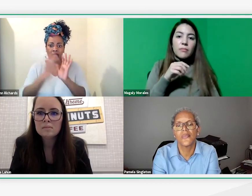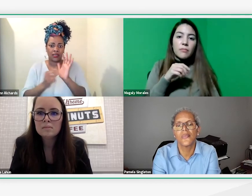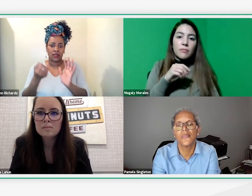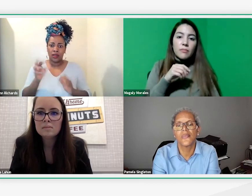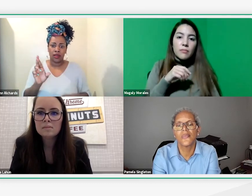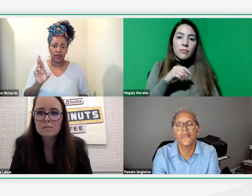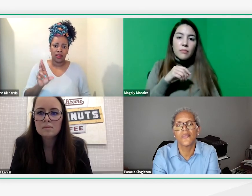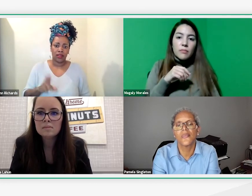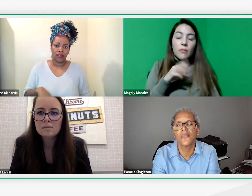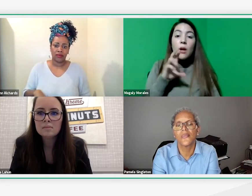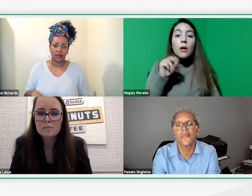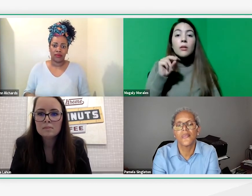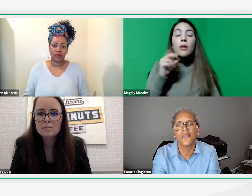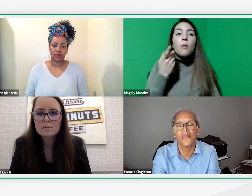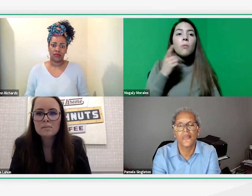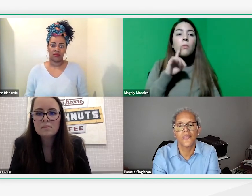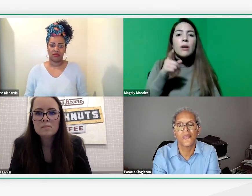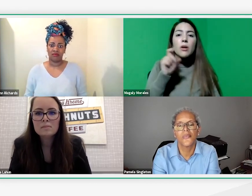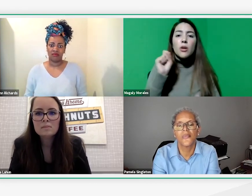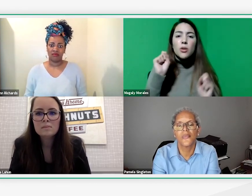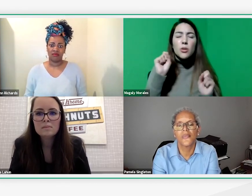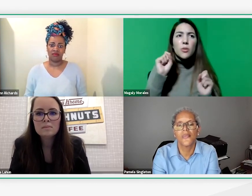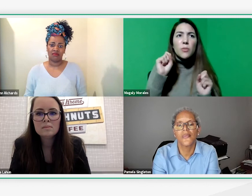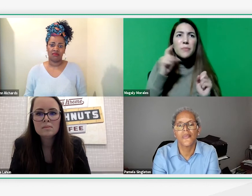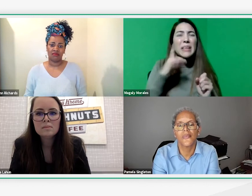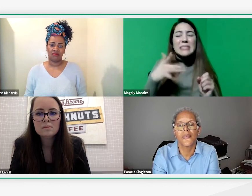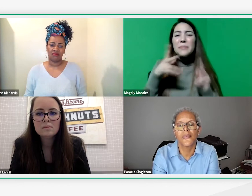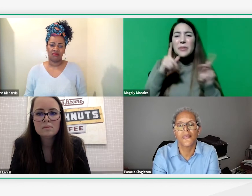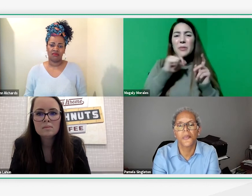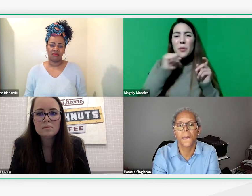is on that form as well.\N>>ROXANN RICHARDS: Deductions, or what exactly?